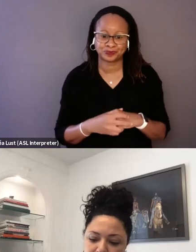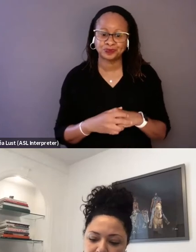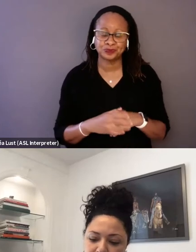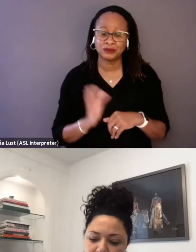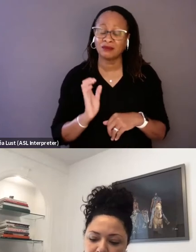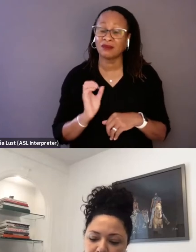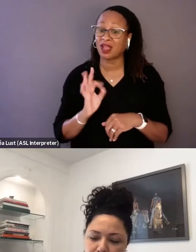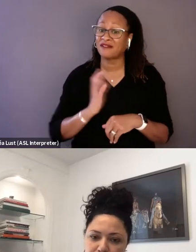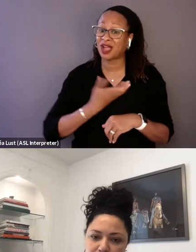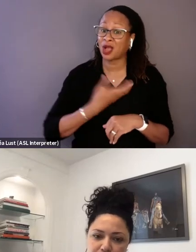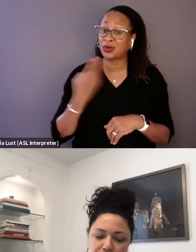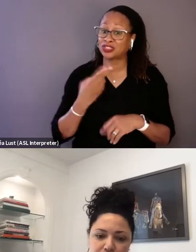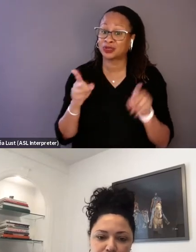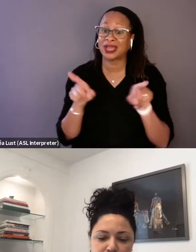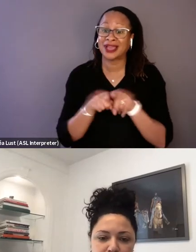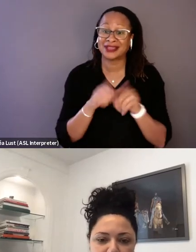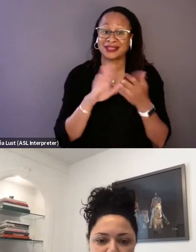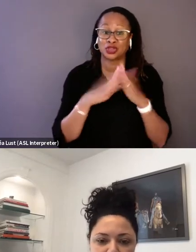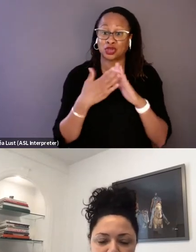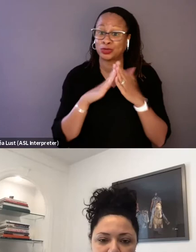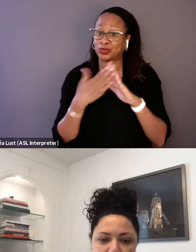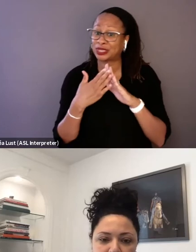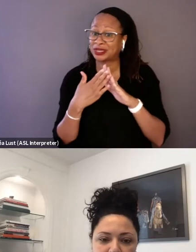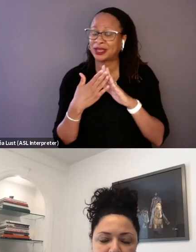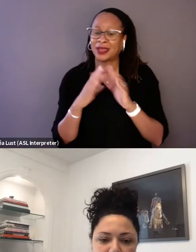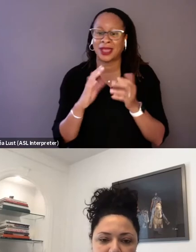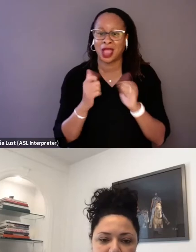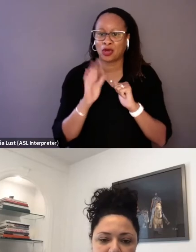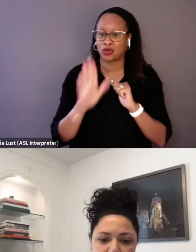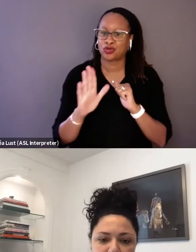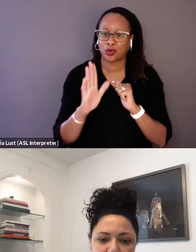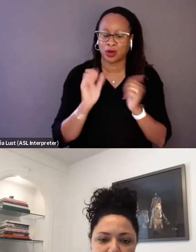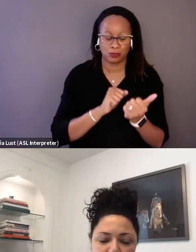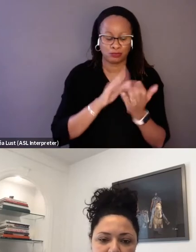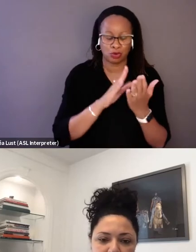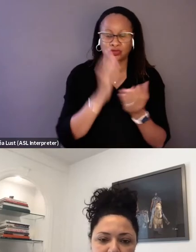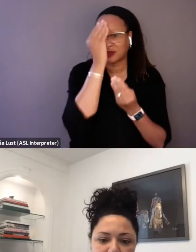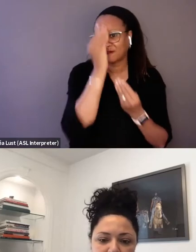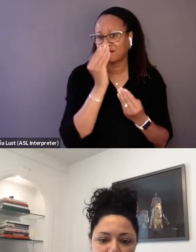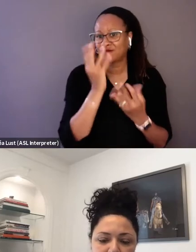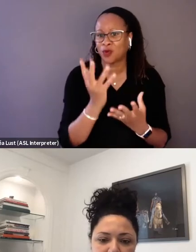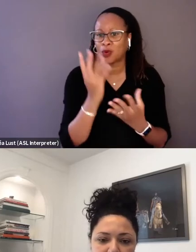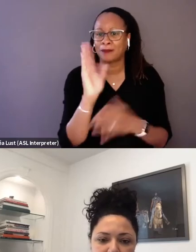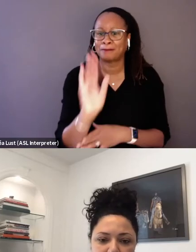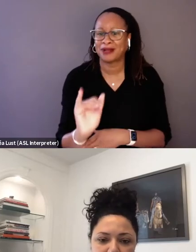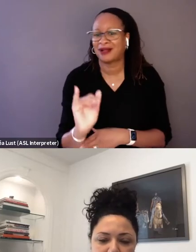as a community is how you all's approach is informed by kind of this moment